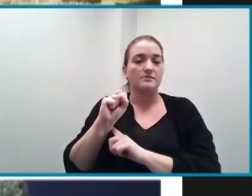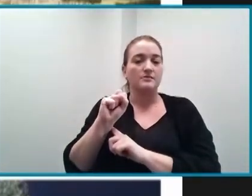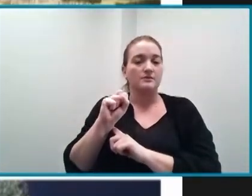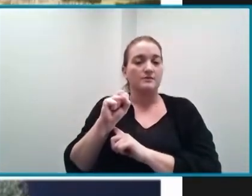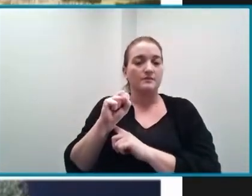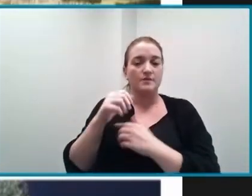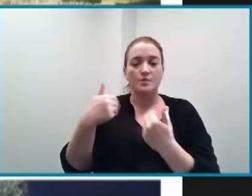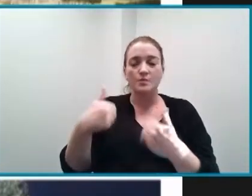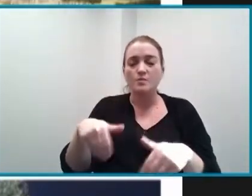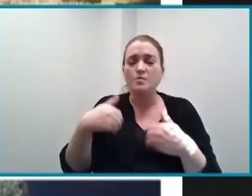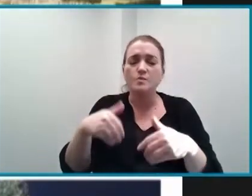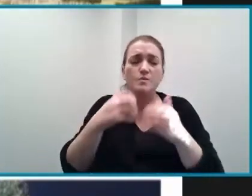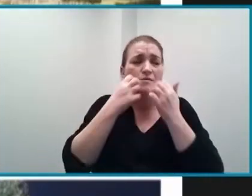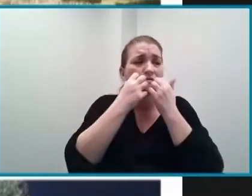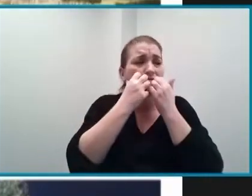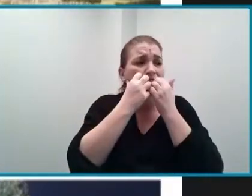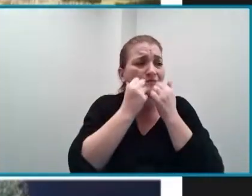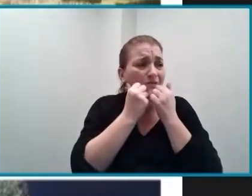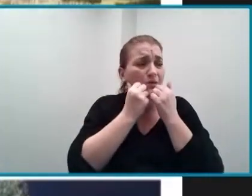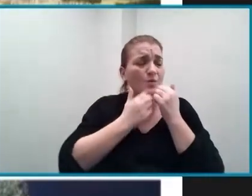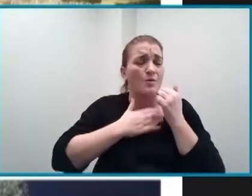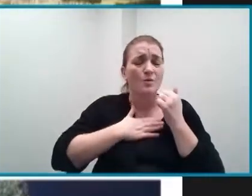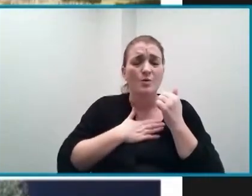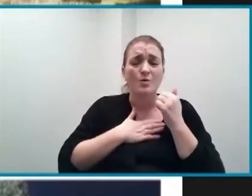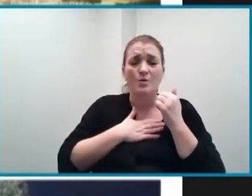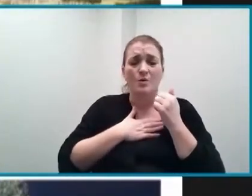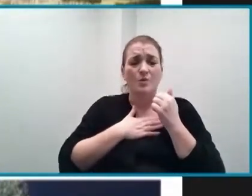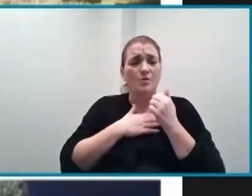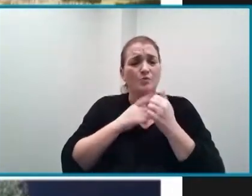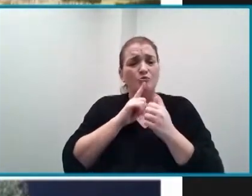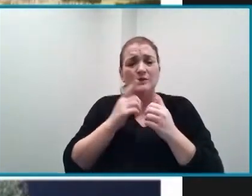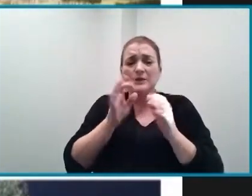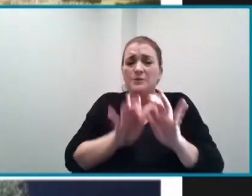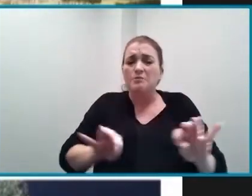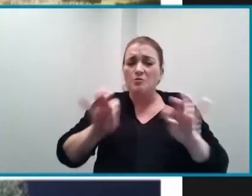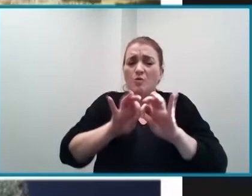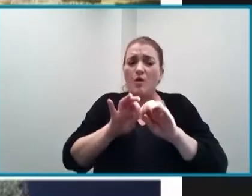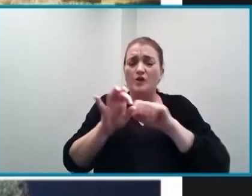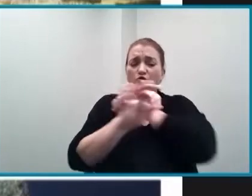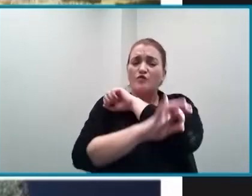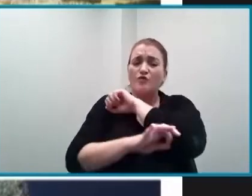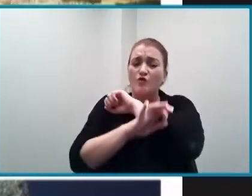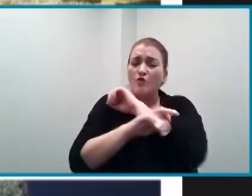value as far as the foreign policy for the United States, not just in the Pacific or globally, you know,